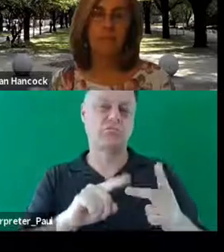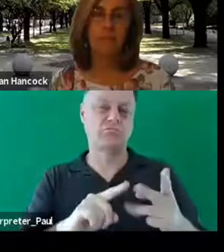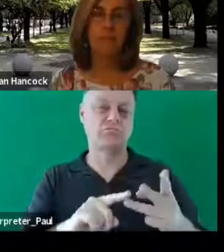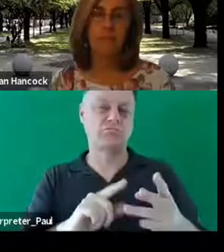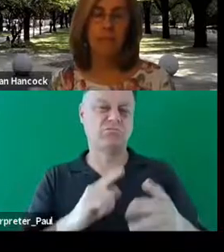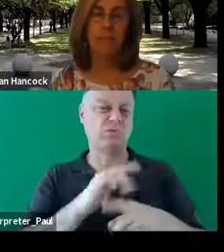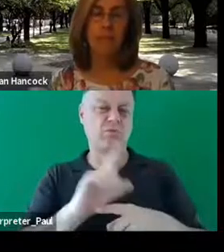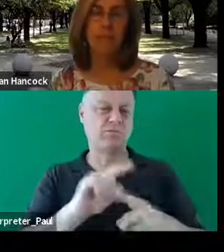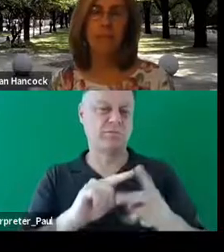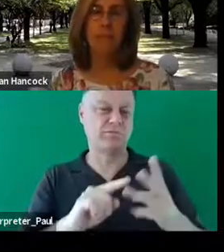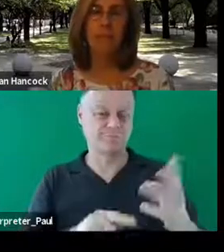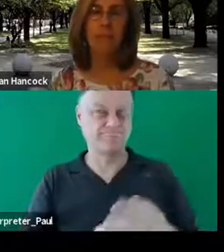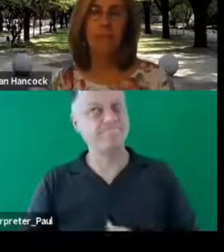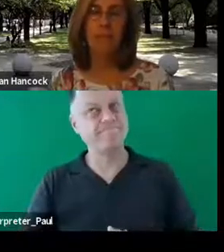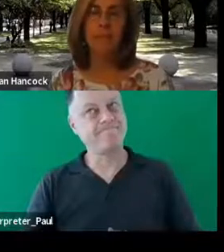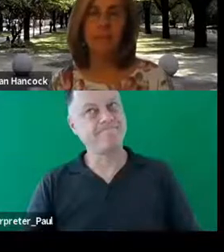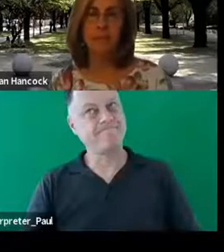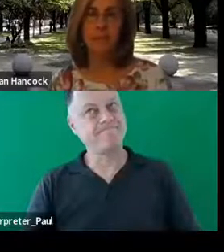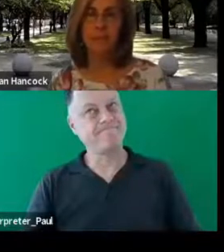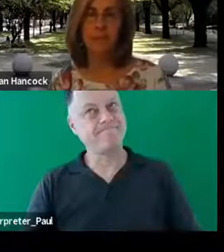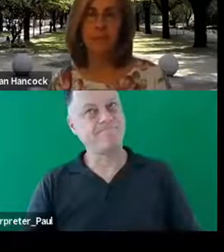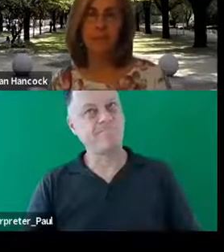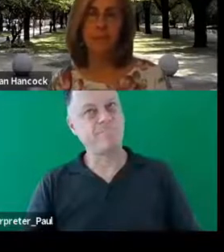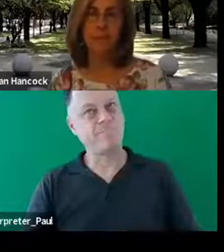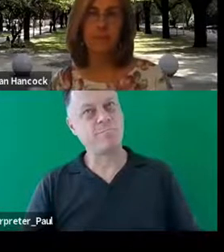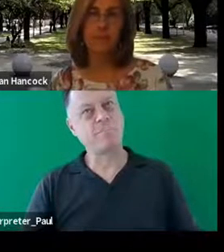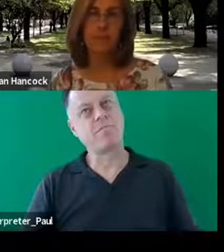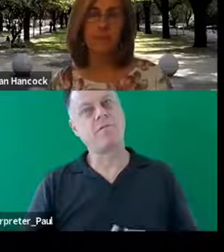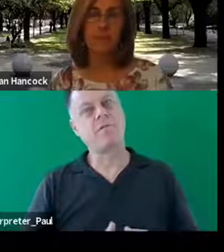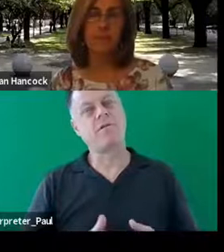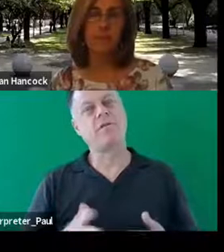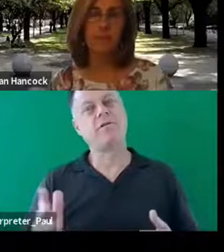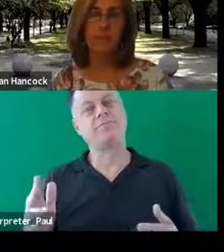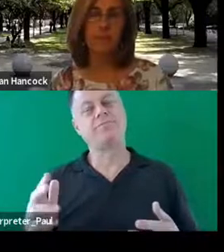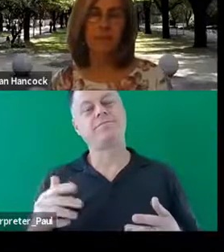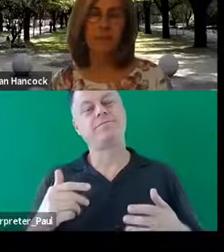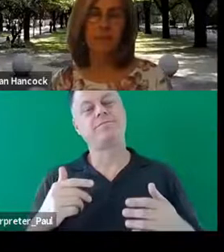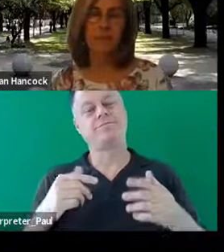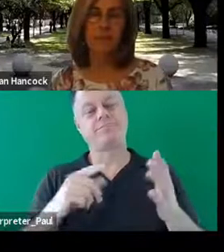but we also – kind of autism research is a real, kind of, focus for USQ. So